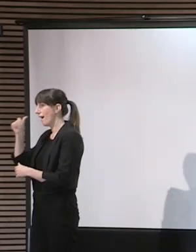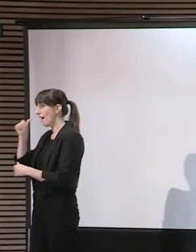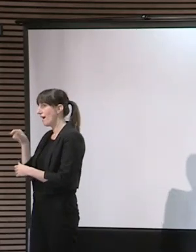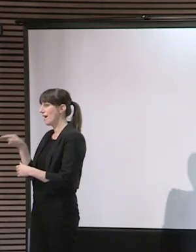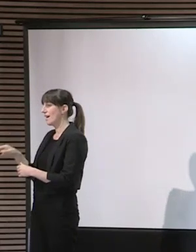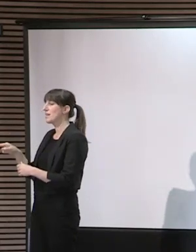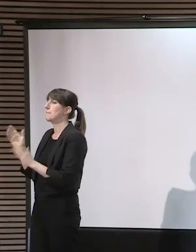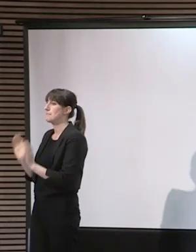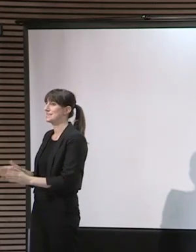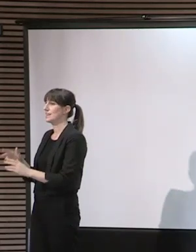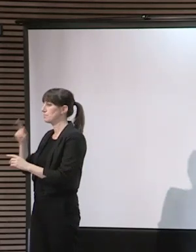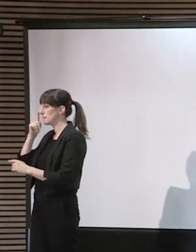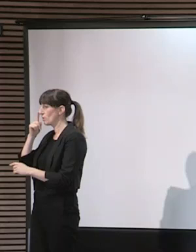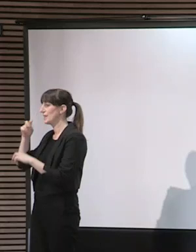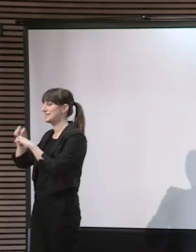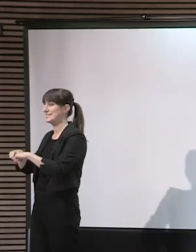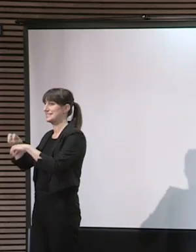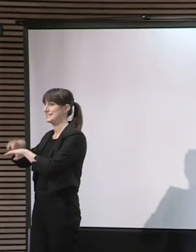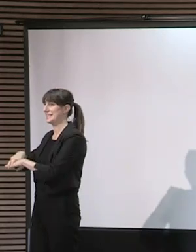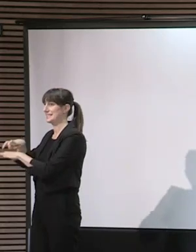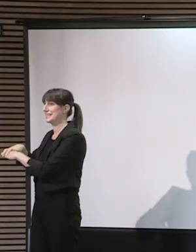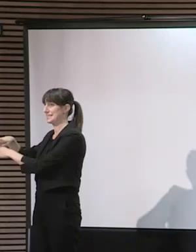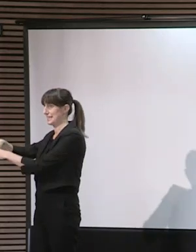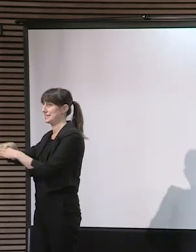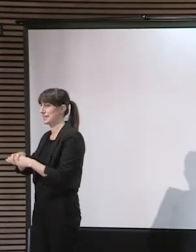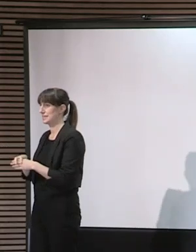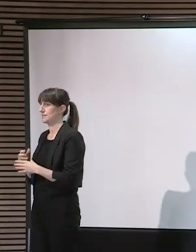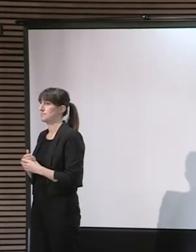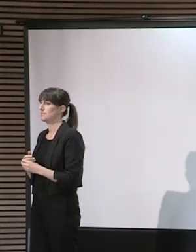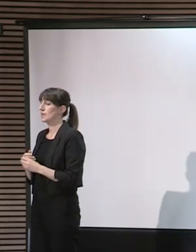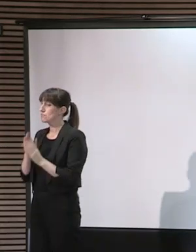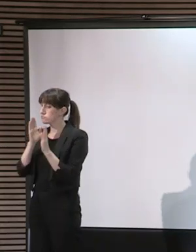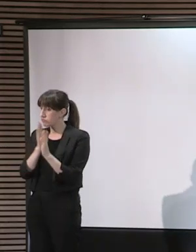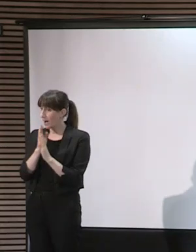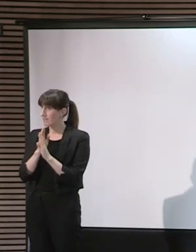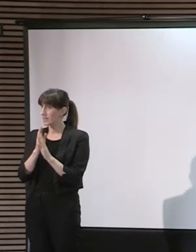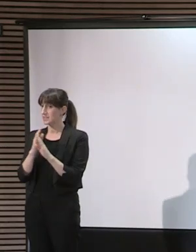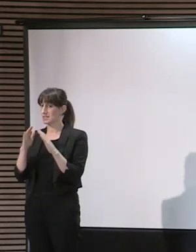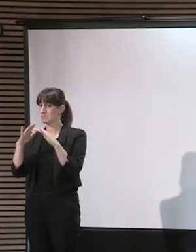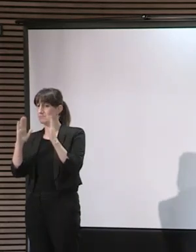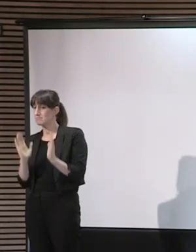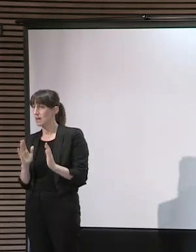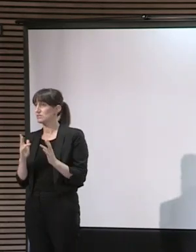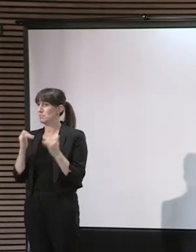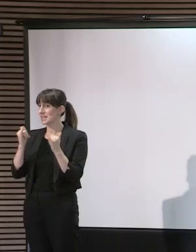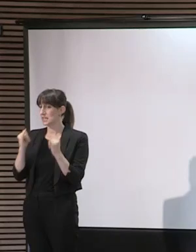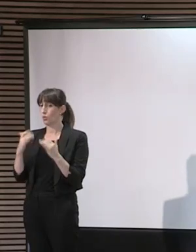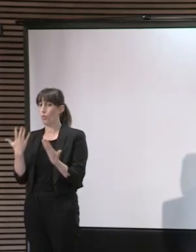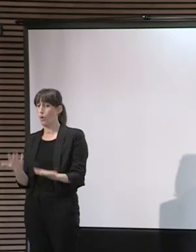seated. Keeping in mind, on any given evening, the number of people who can be coming through a single venue can be